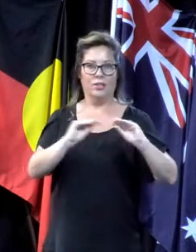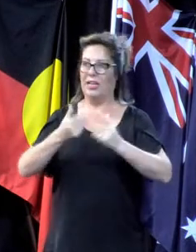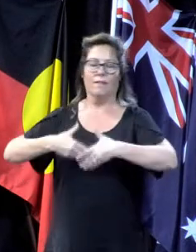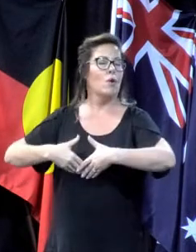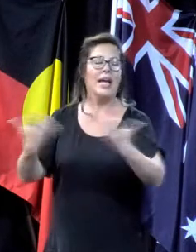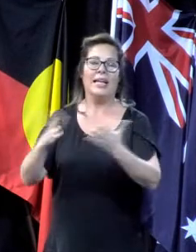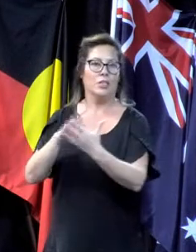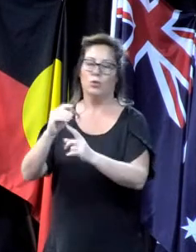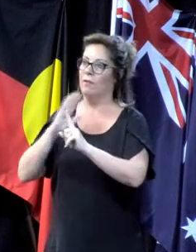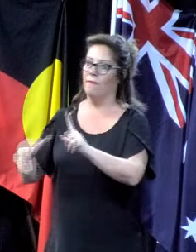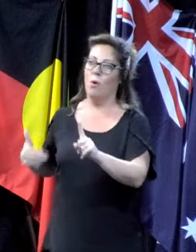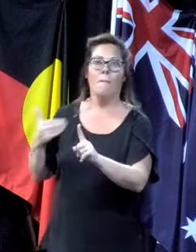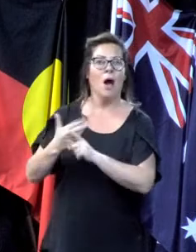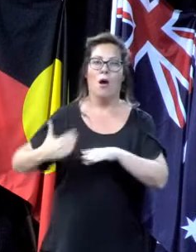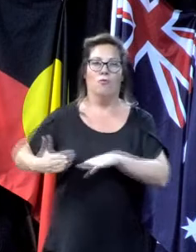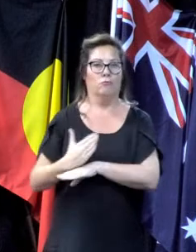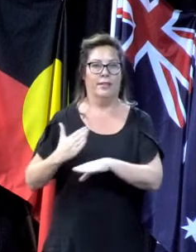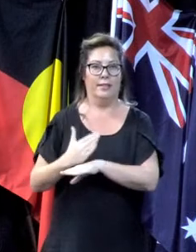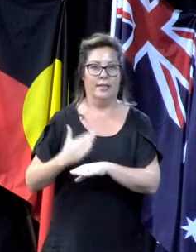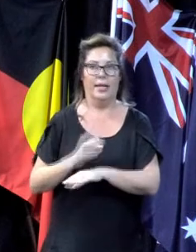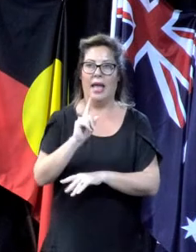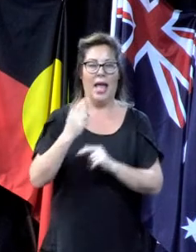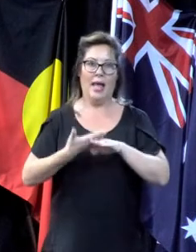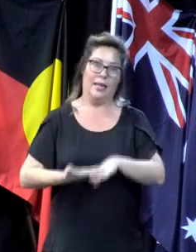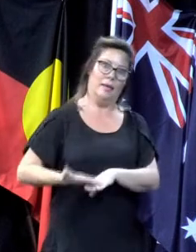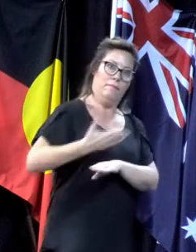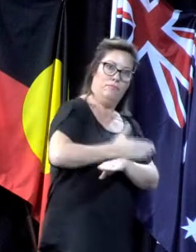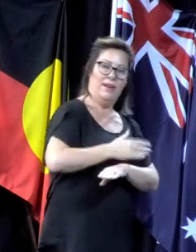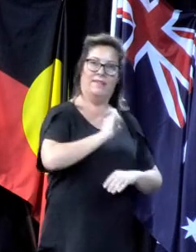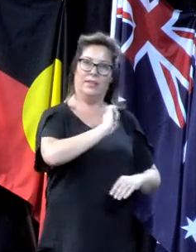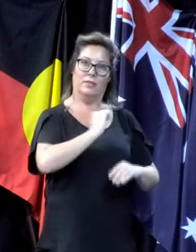in my previous school locations, have acted in leadership roles